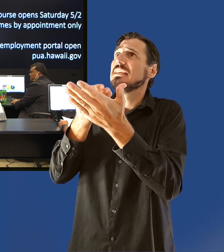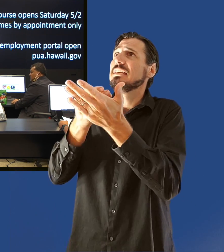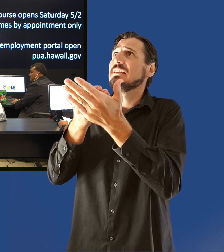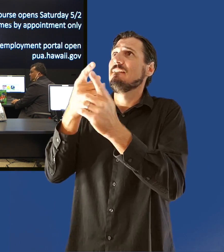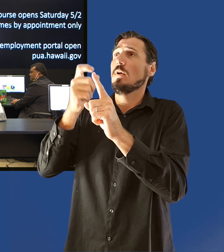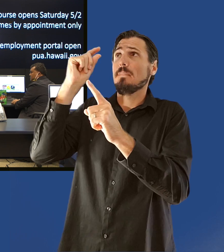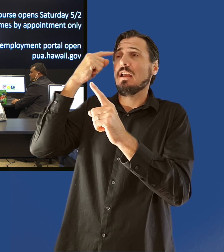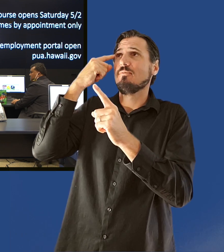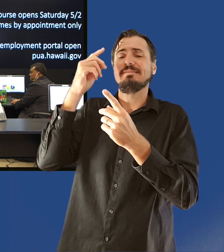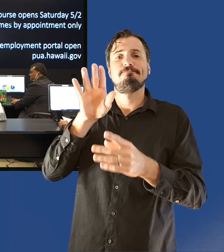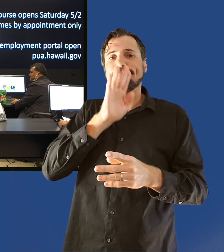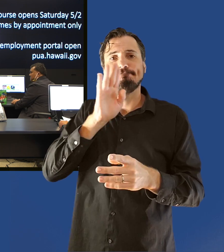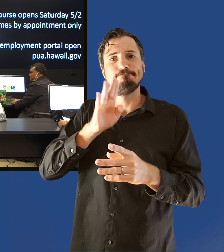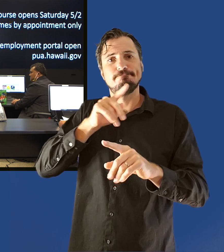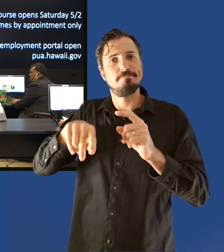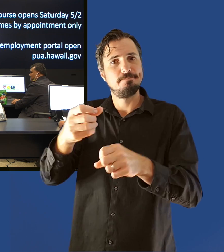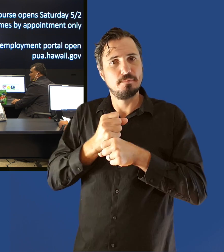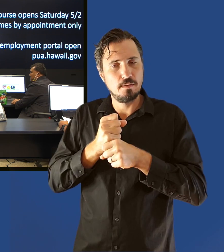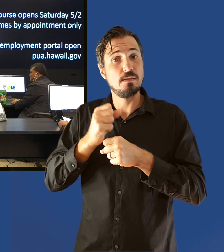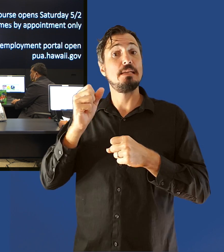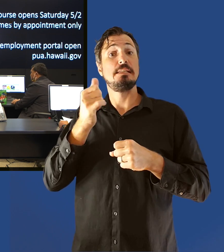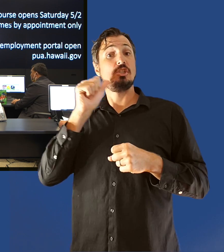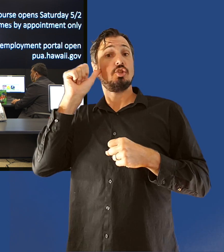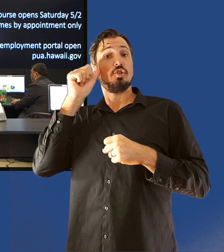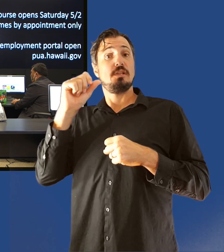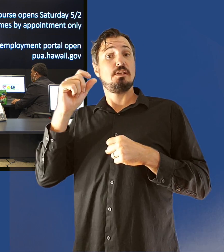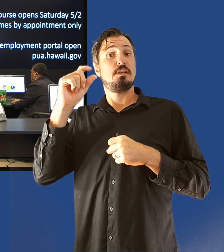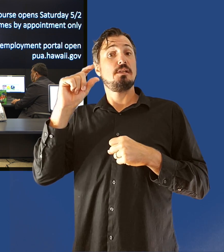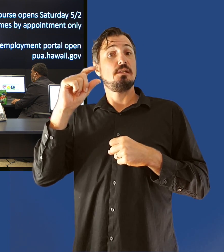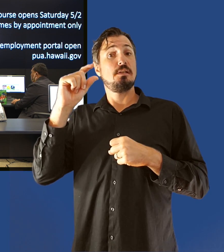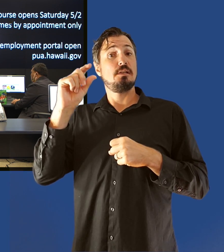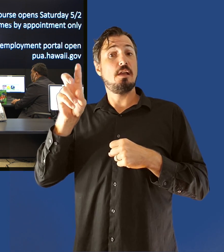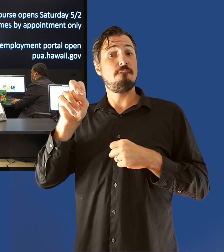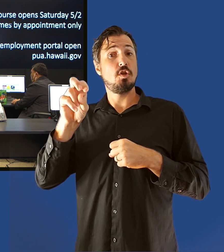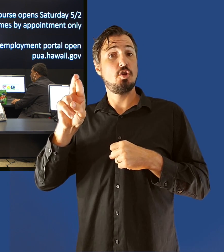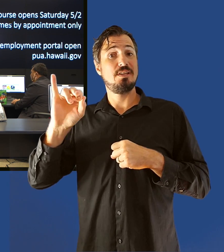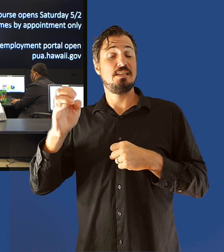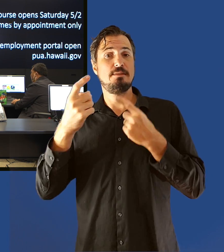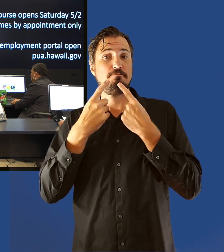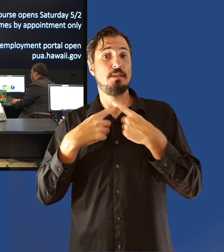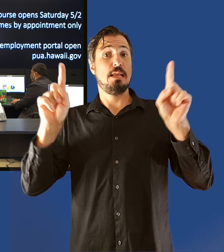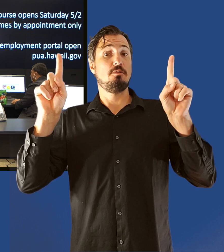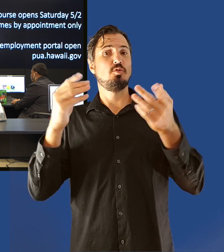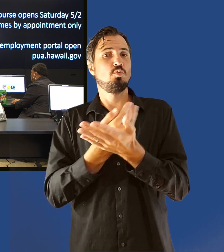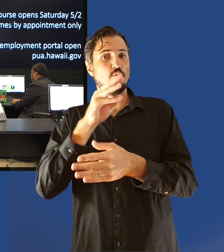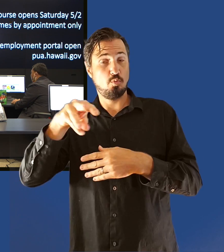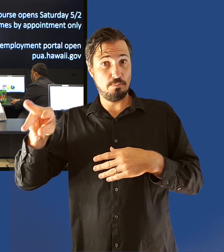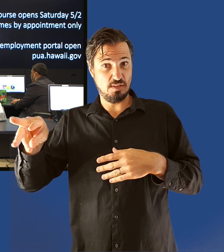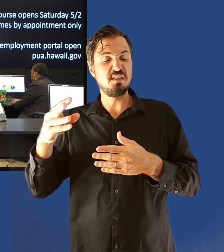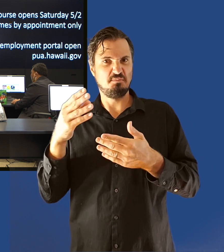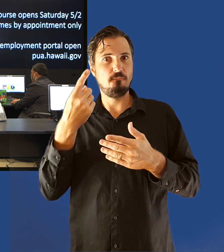We are pleased that Governor Ige announced yesterday that the state is launching a new website tailored to self-employed, gig workers,